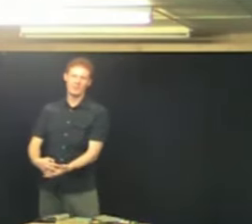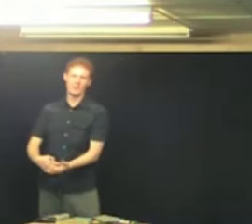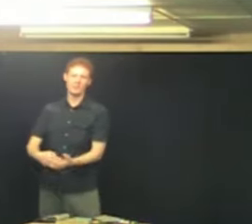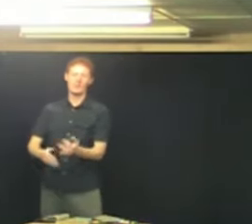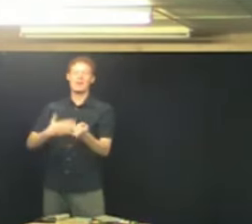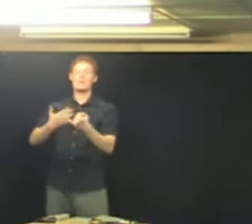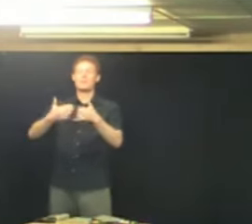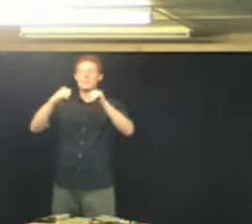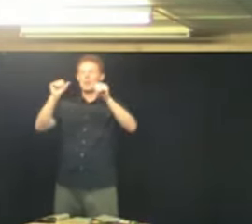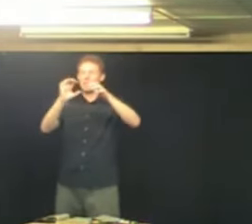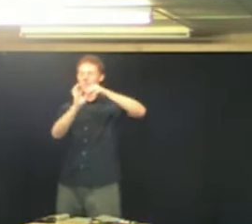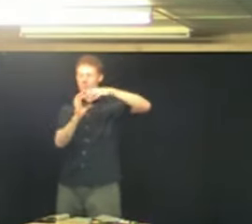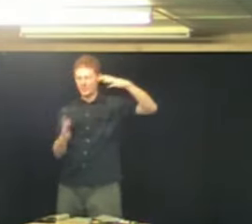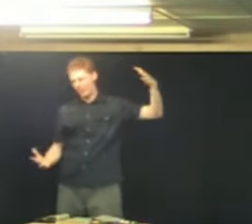until finally the relationship is broken